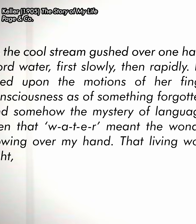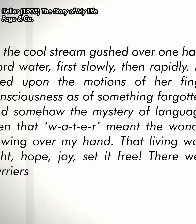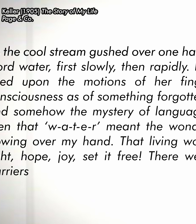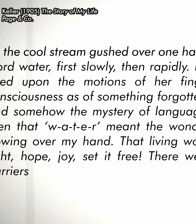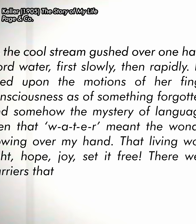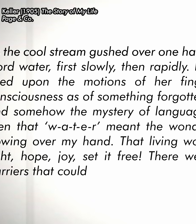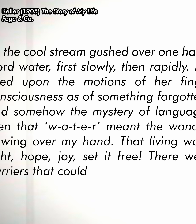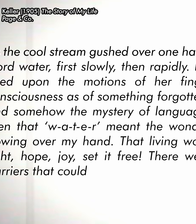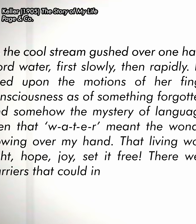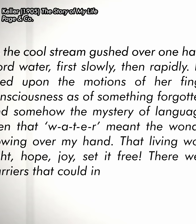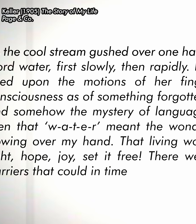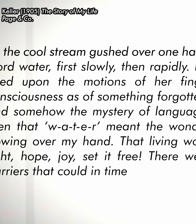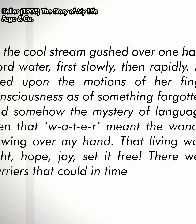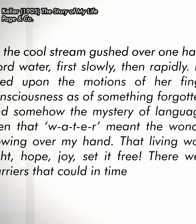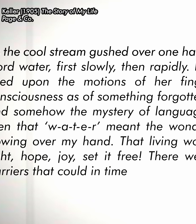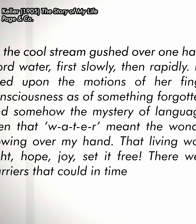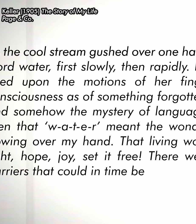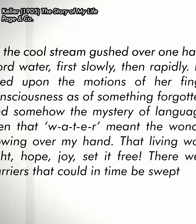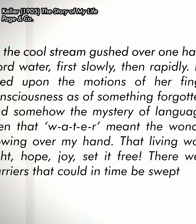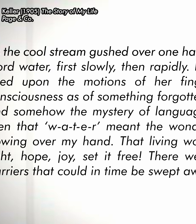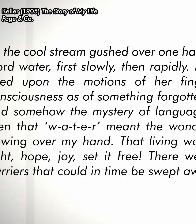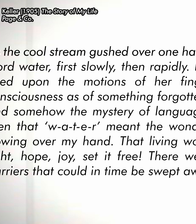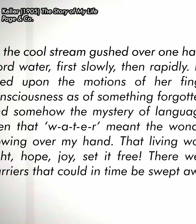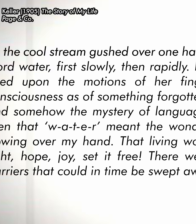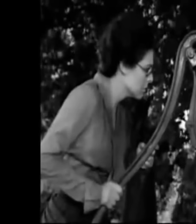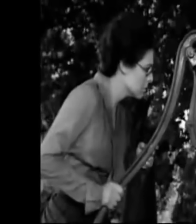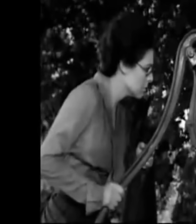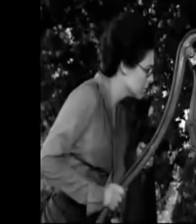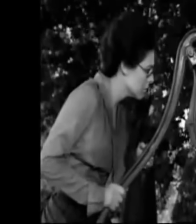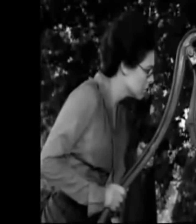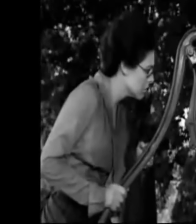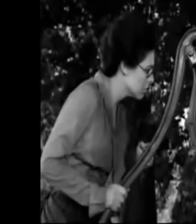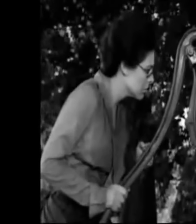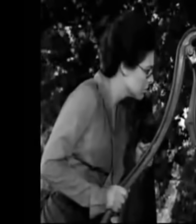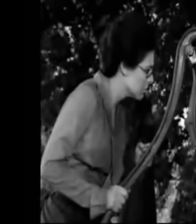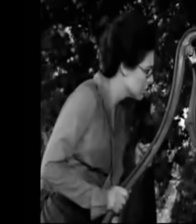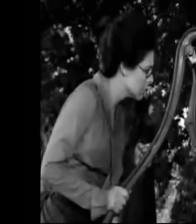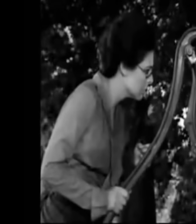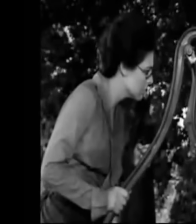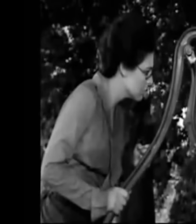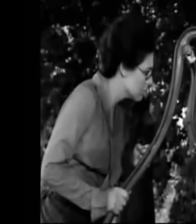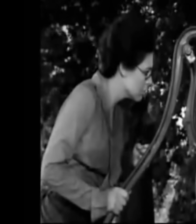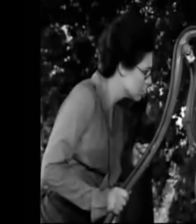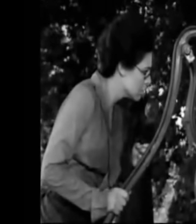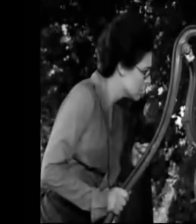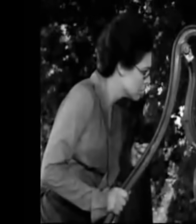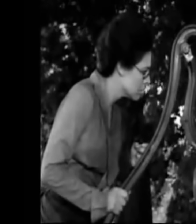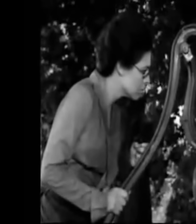But barriers that could in time be swept away. In pop culture. That event is portrayed like this: